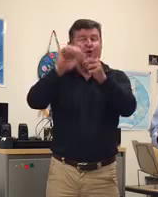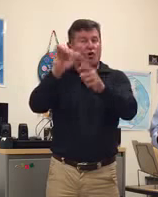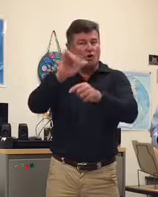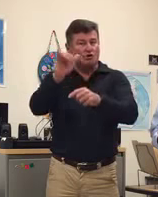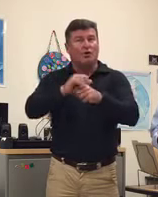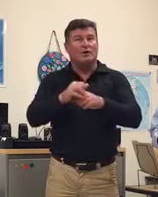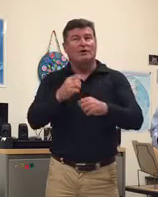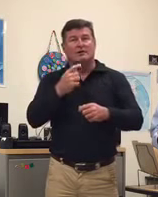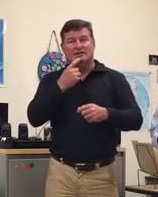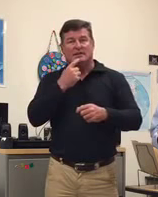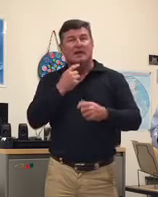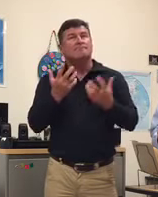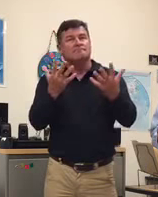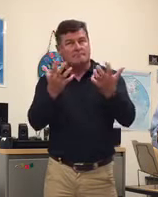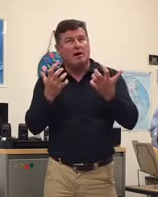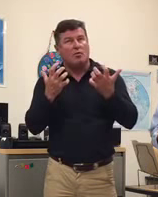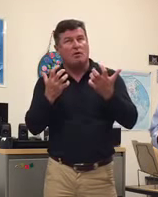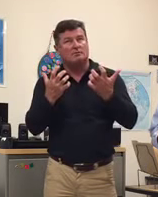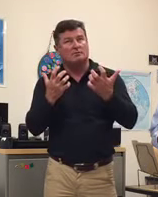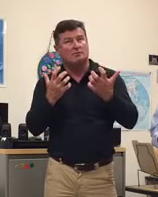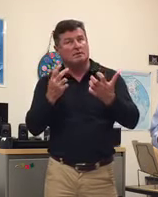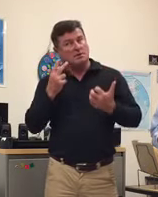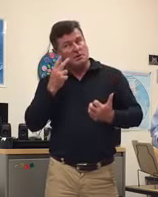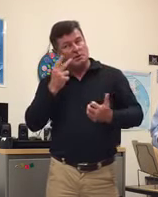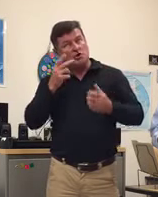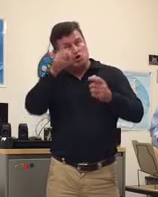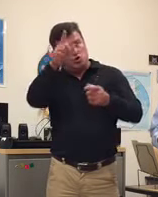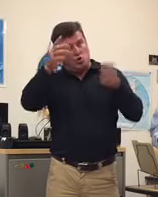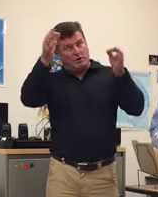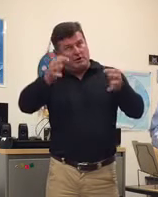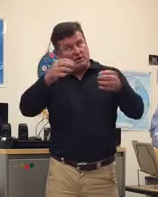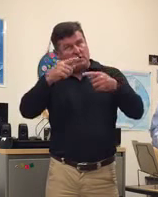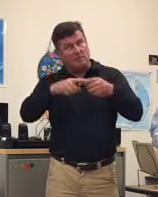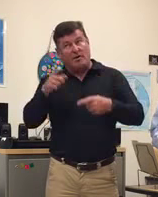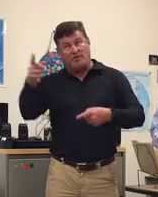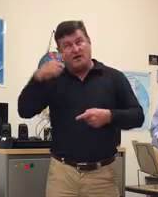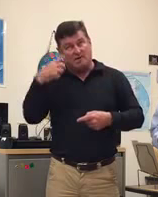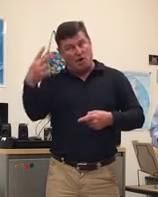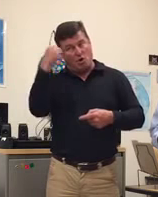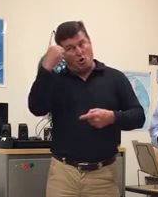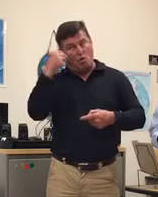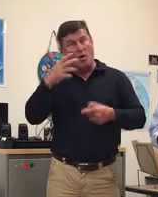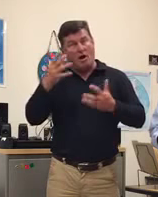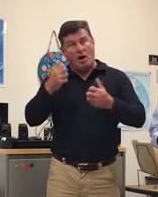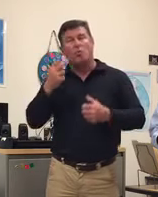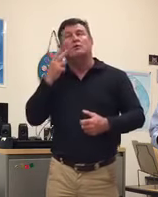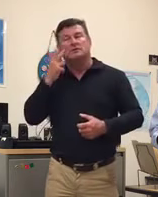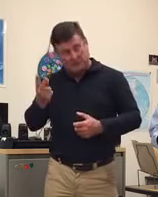for parents to go to the Texas Education Agency and ask for a decision that the district